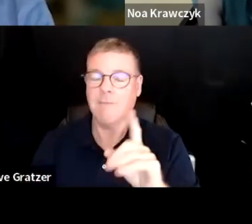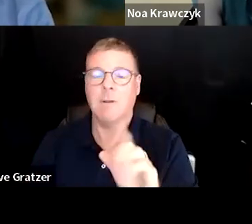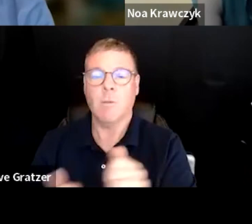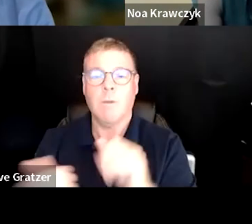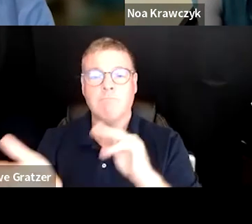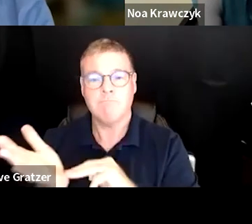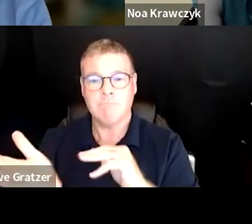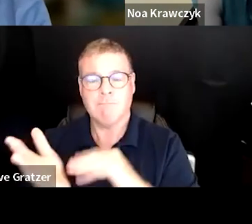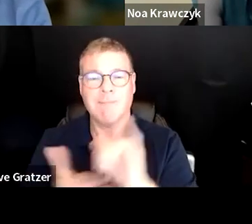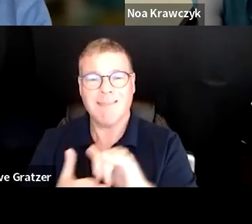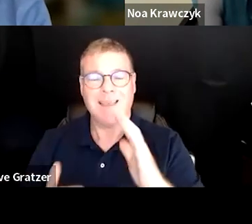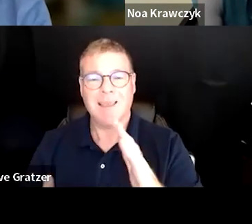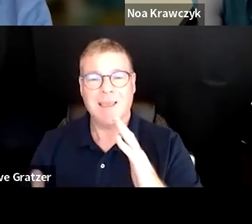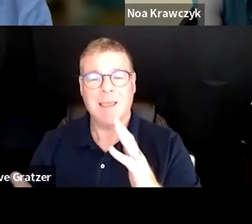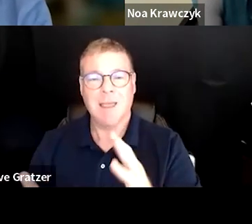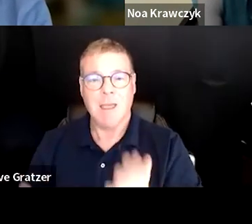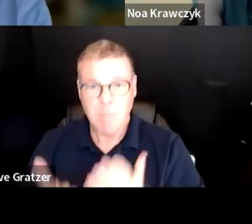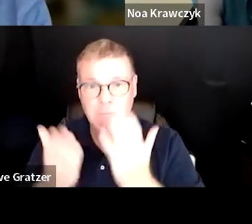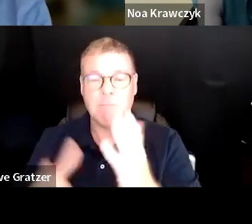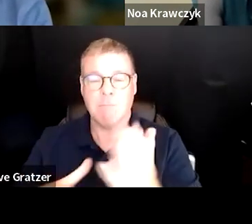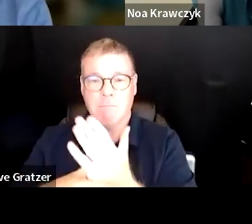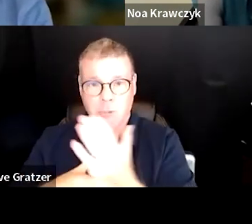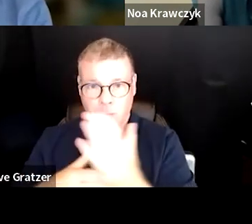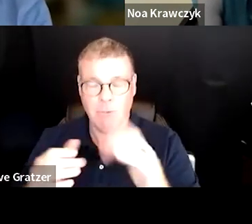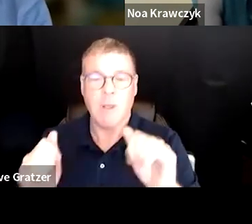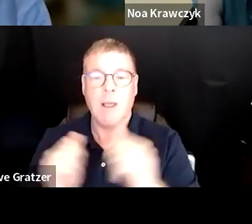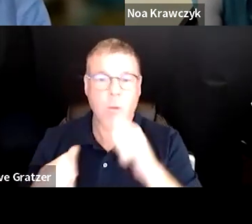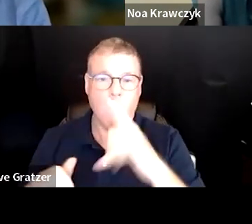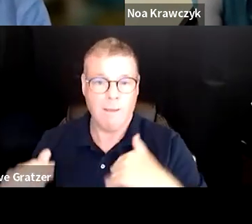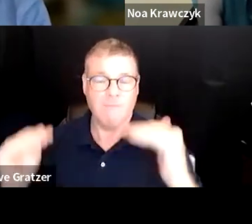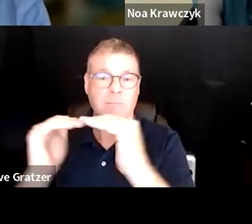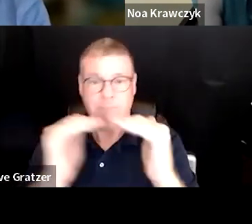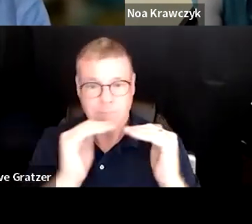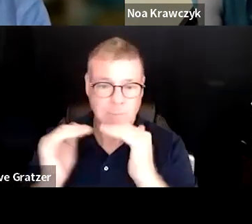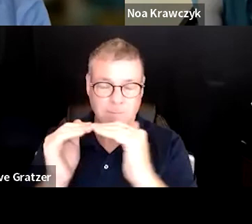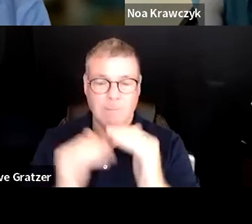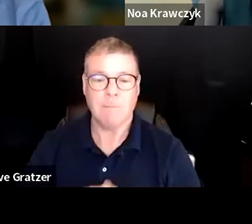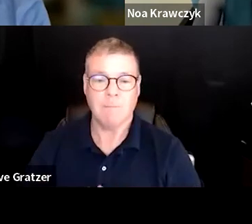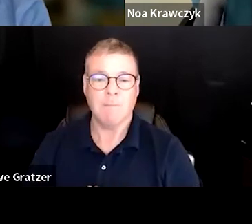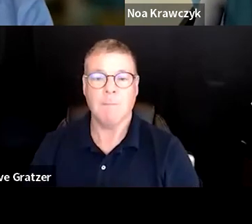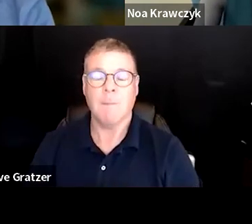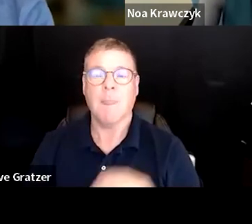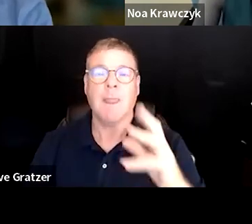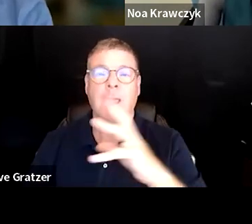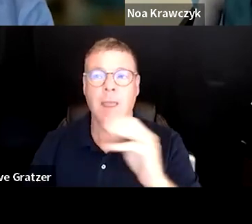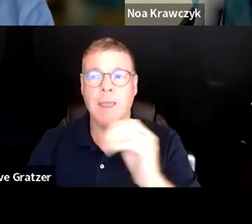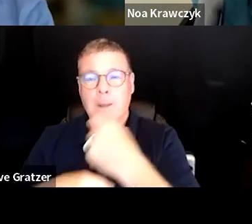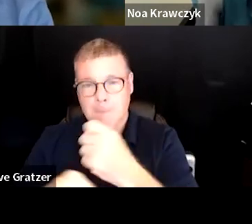that the jails partner with, who have peers that make that connection,